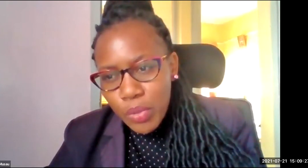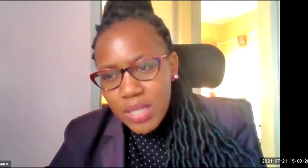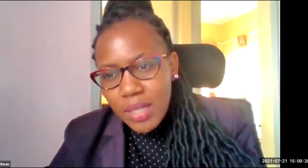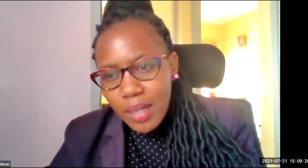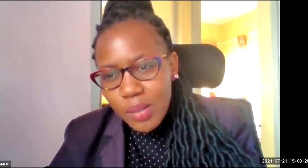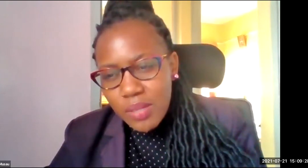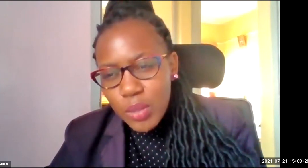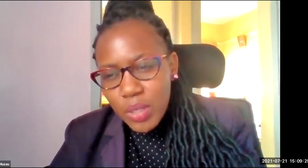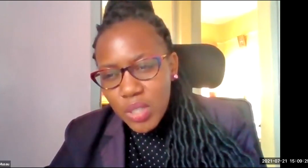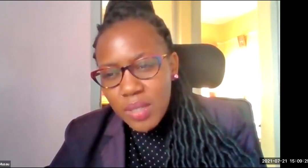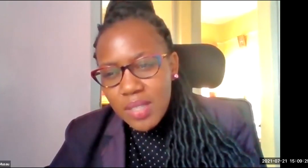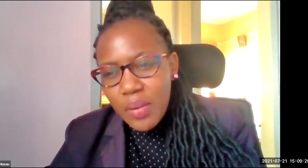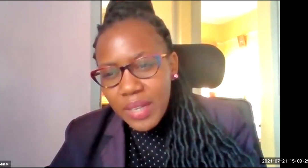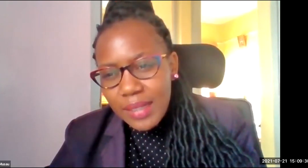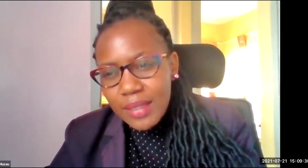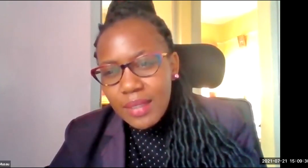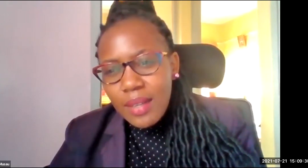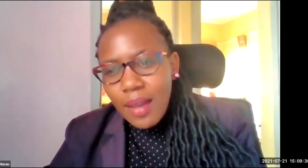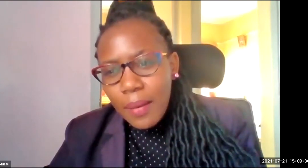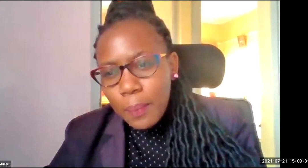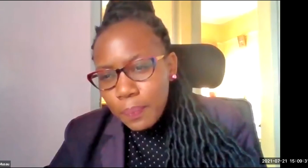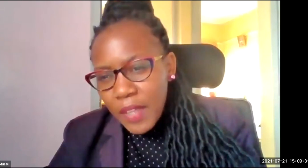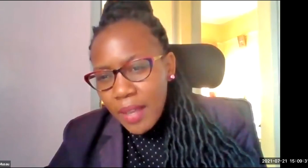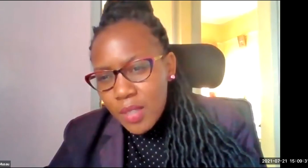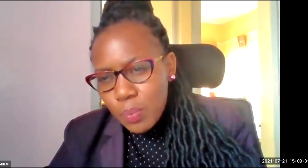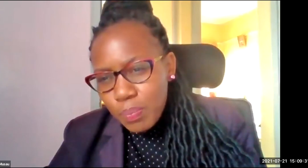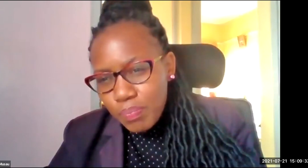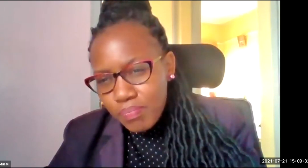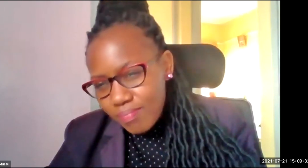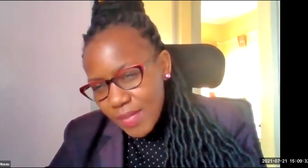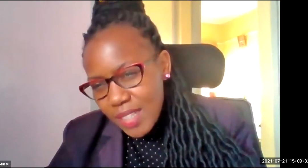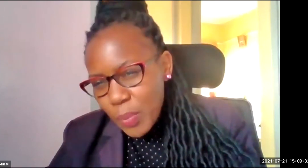what needs to be done to ensure that most of every additional resource